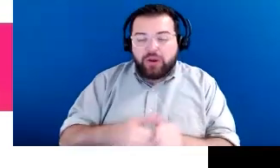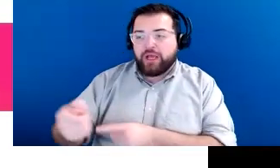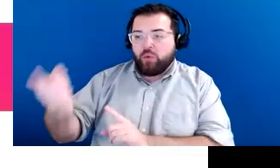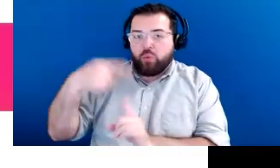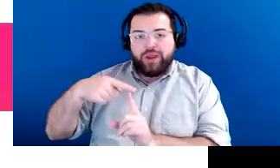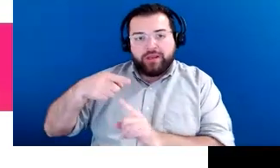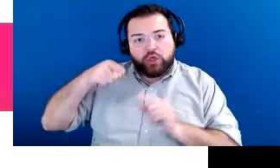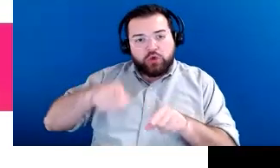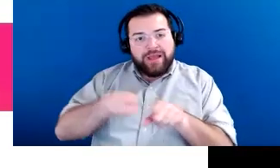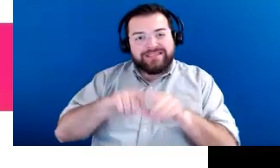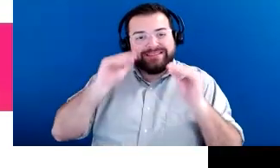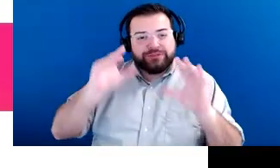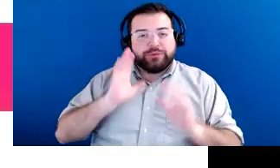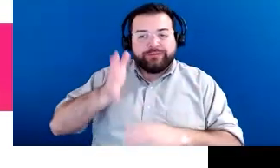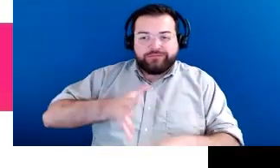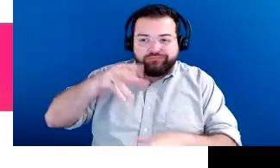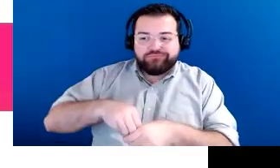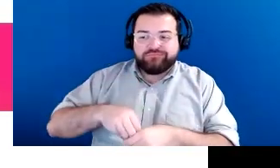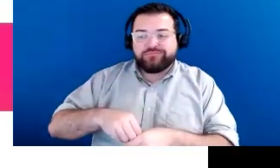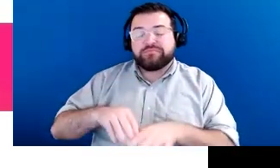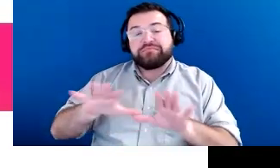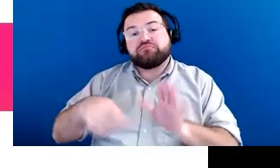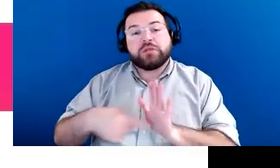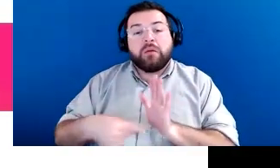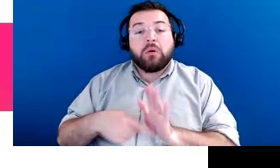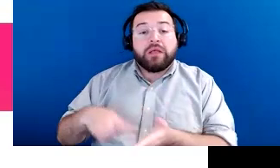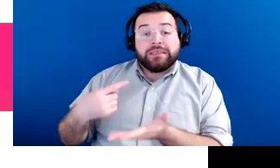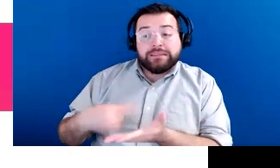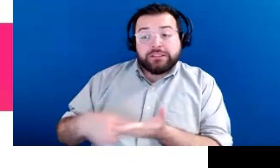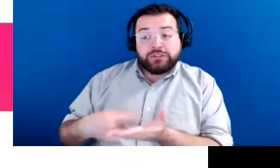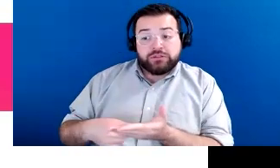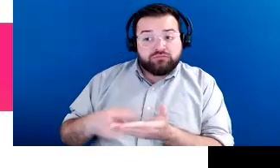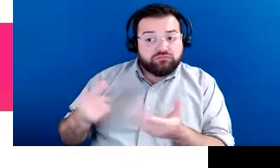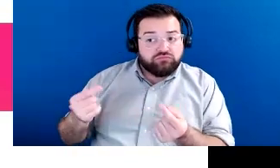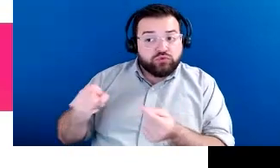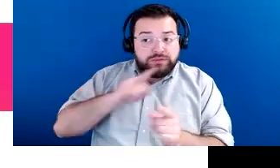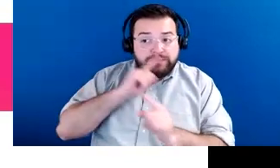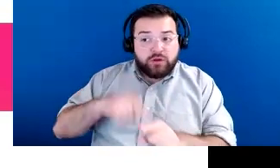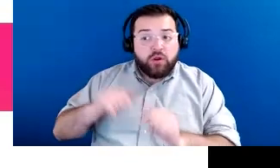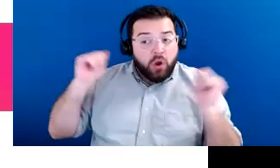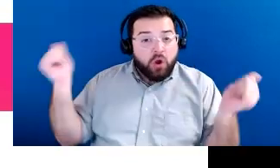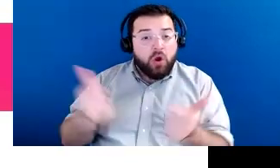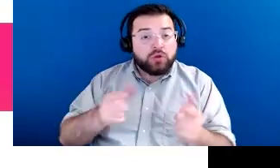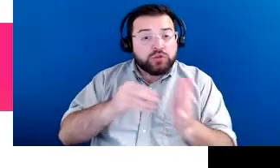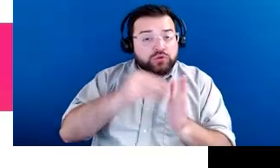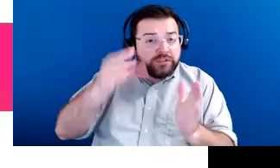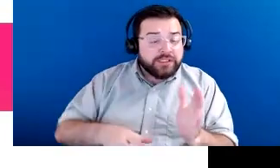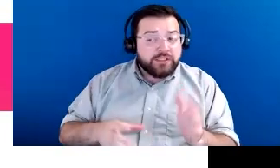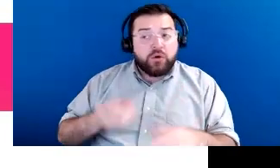For example, in discussions, will you be responding to all students or will you be more of a guide?